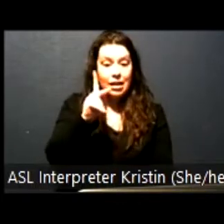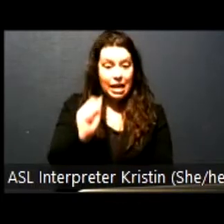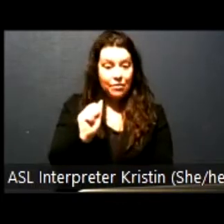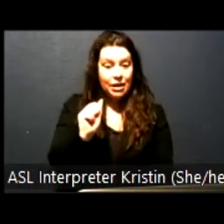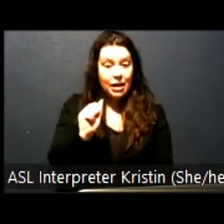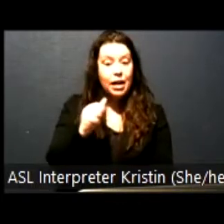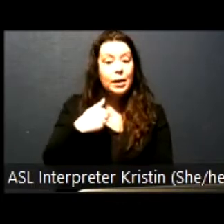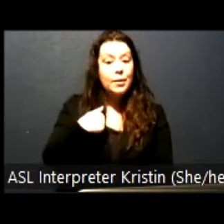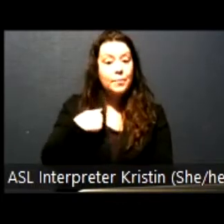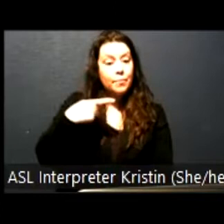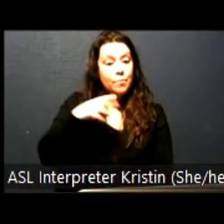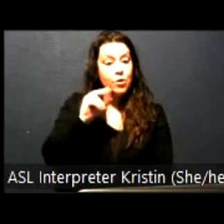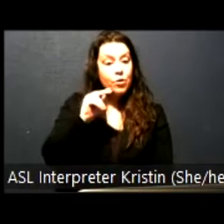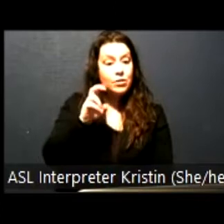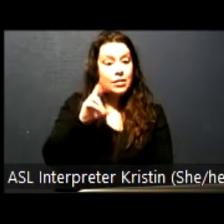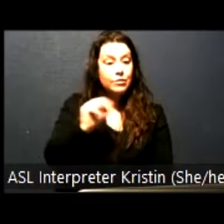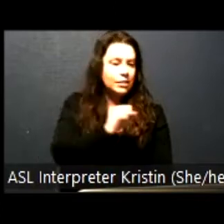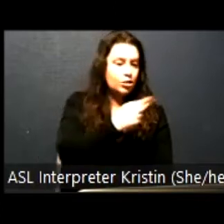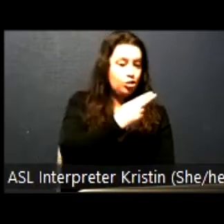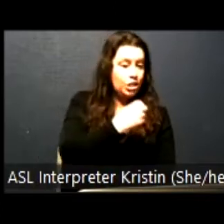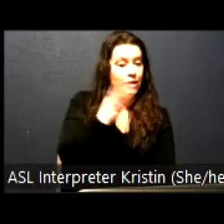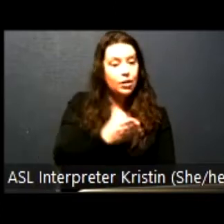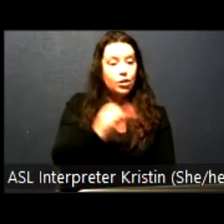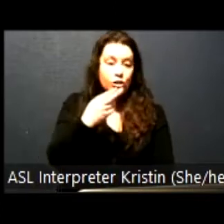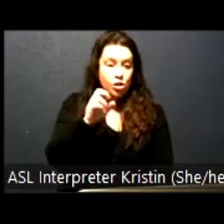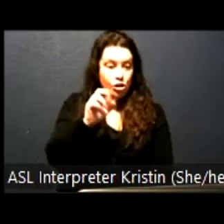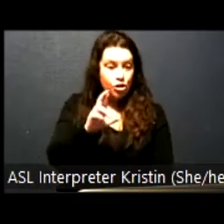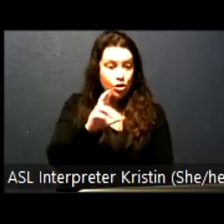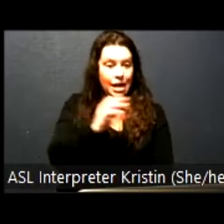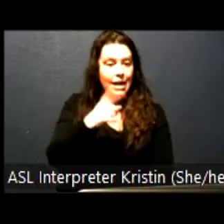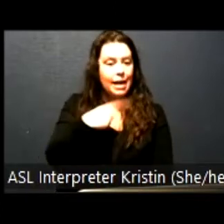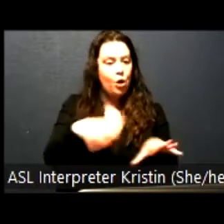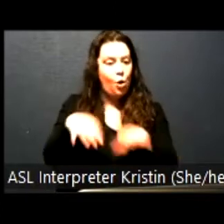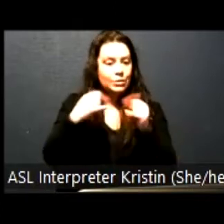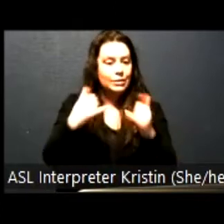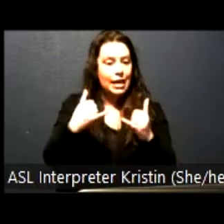host for today. This is the second webinar out of a series of three leading up to Earth Day this Friday,